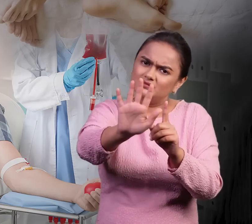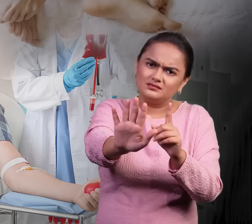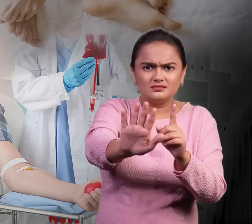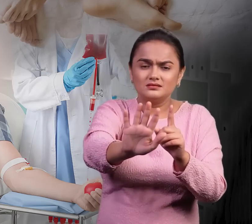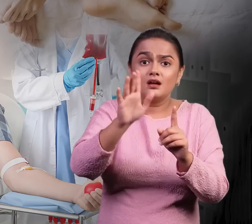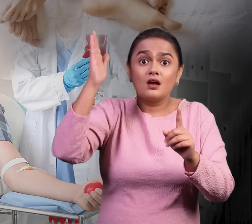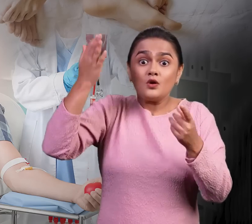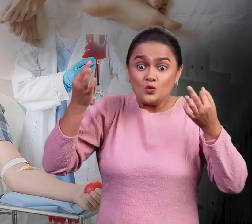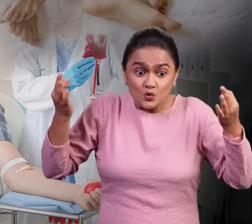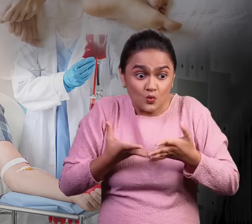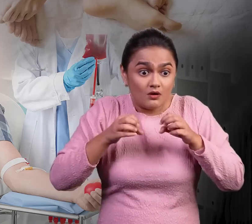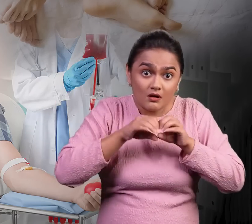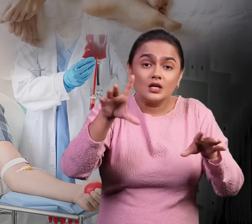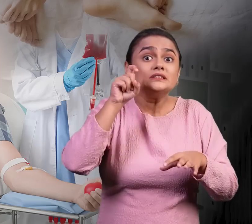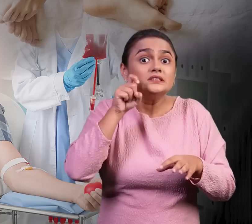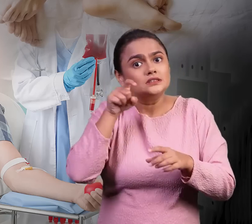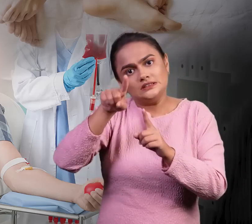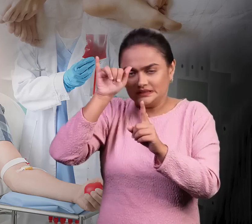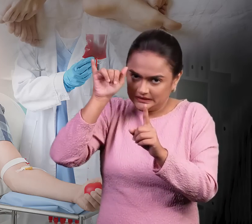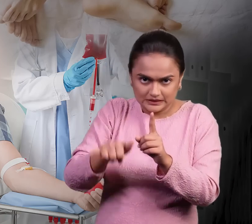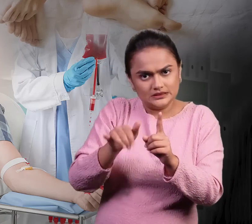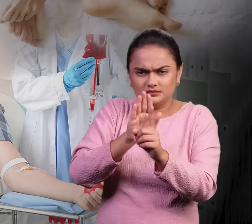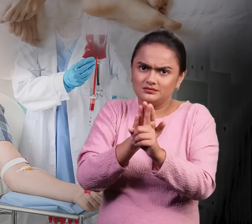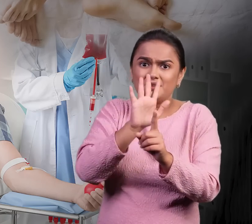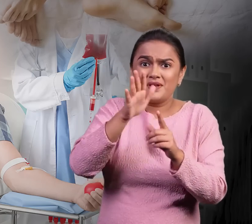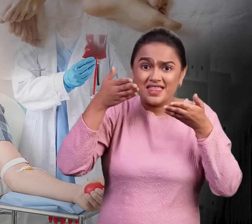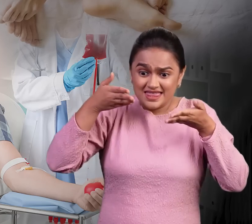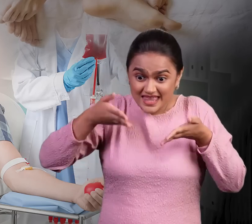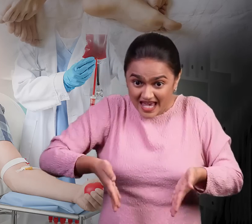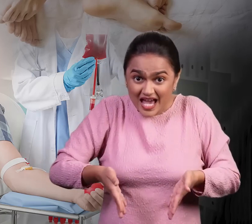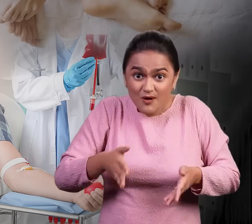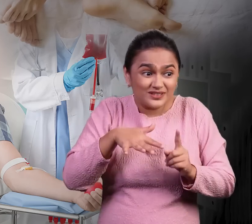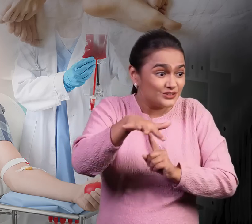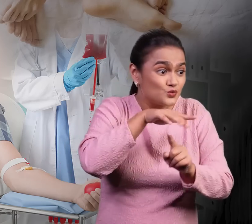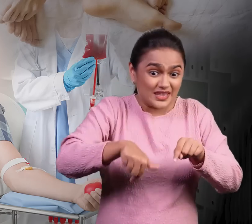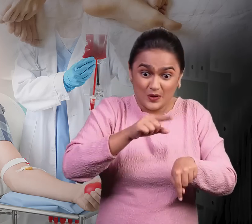Initially, it was transmitted primarily through sexual contact. But in the current scenario,